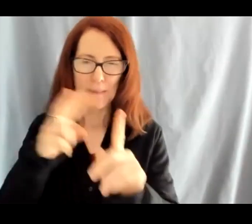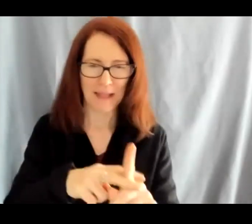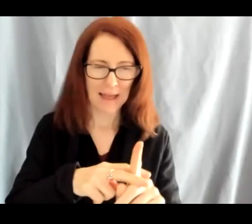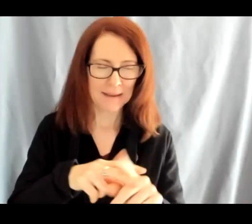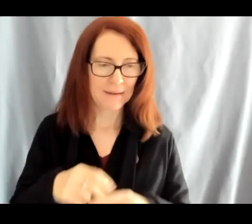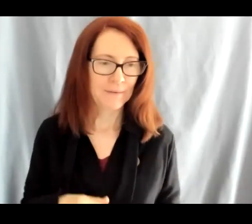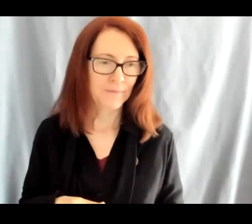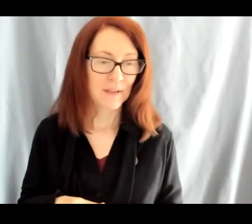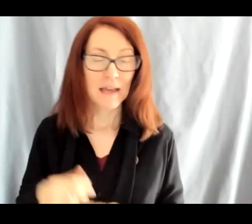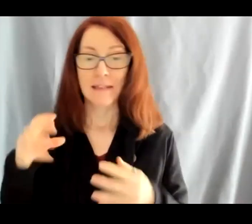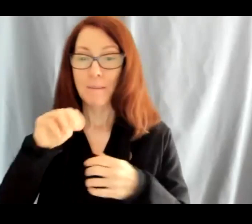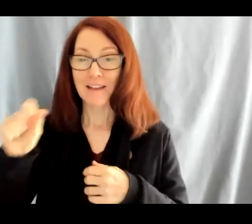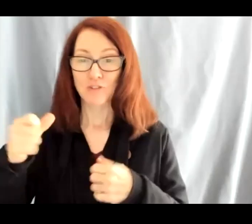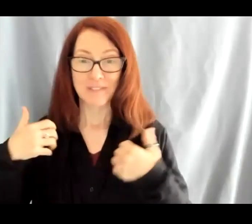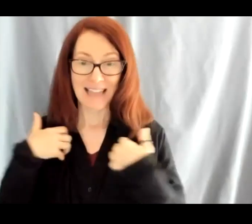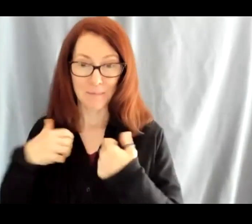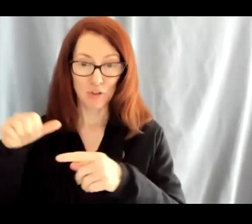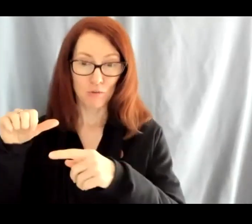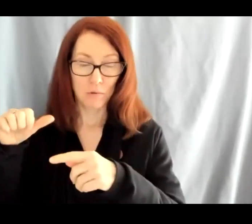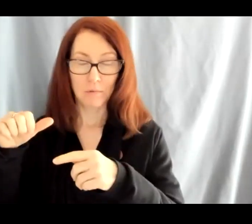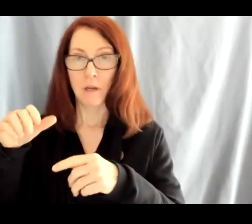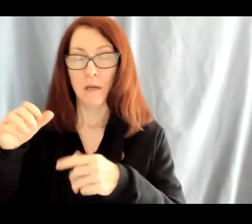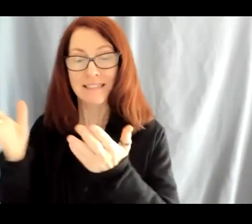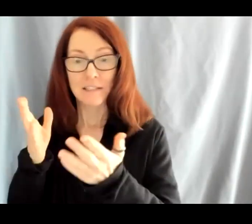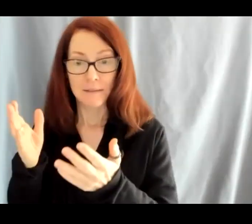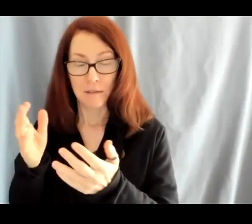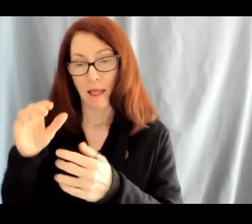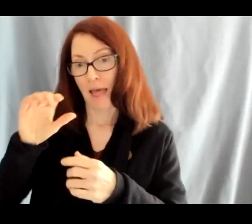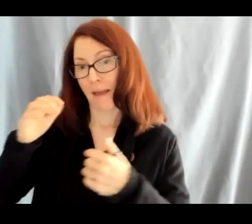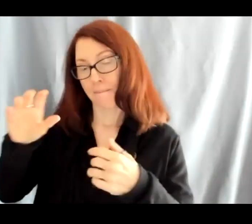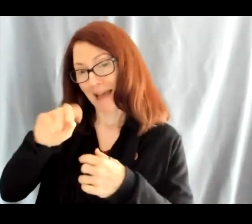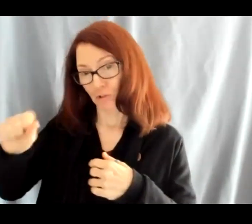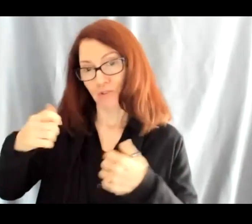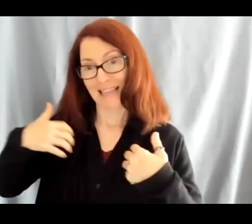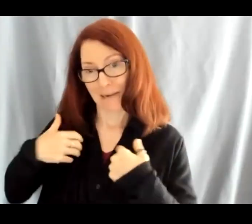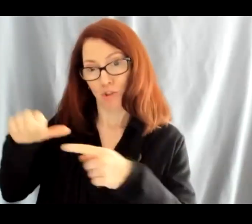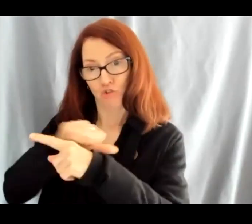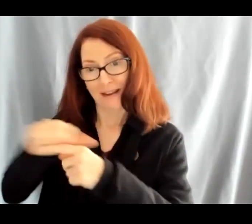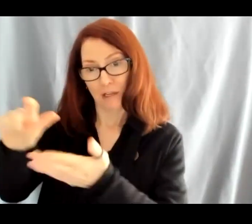training law says that uh service animals got service animals in training can go wherever service animals can go